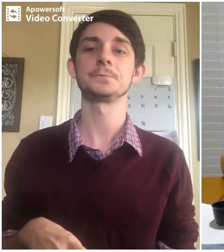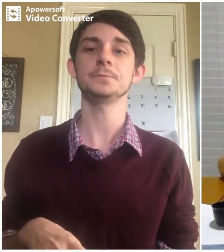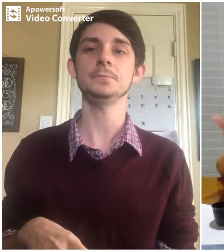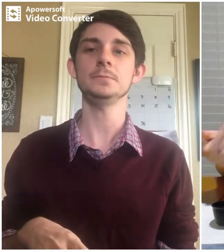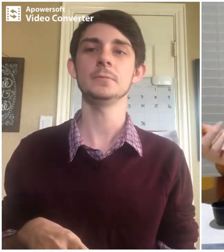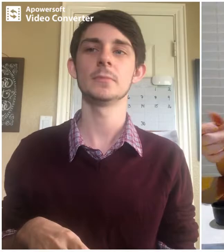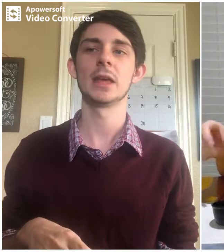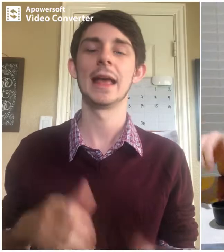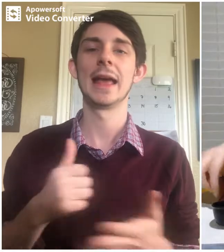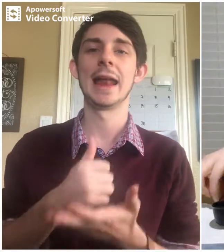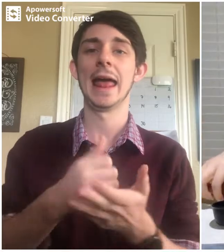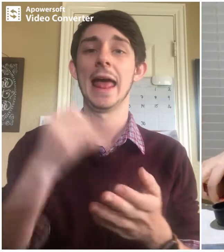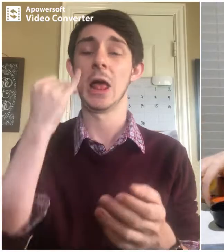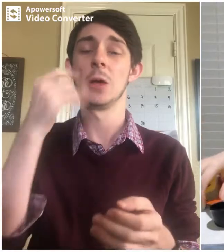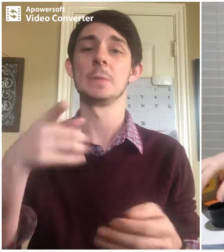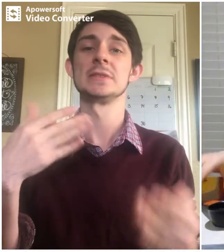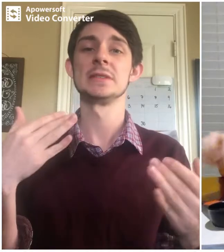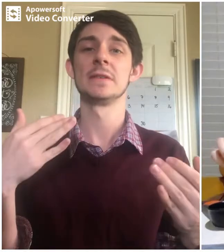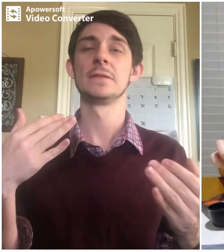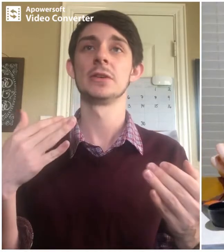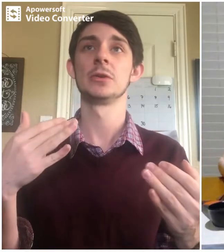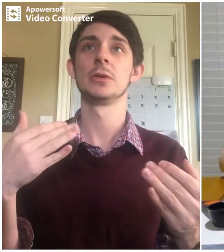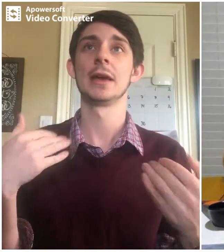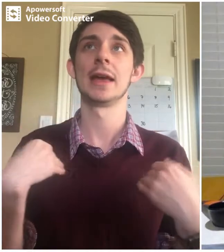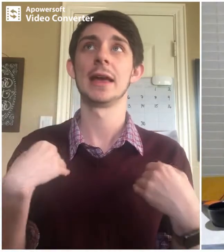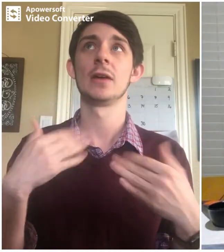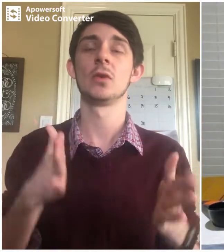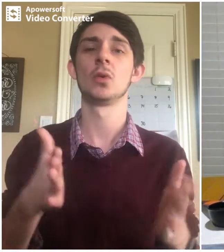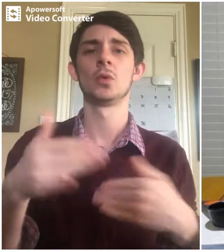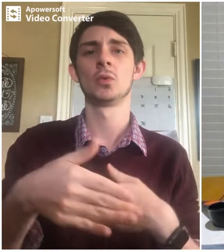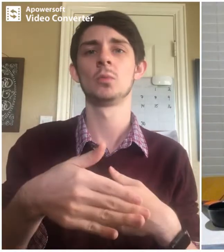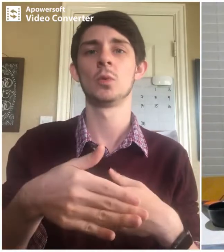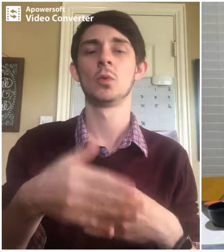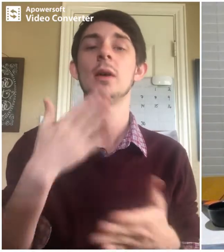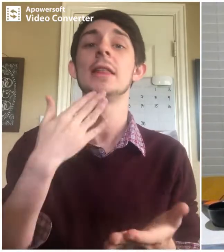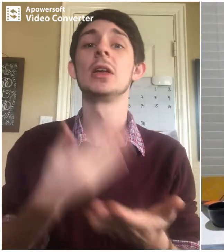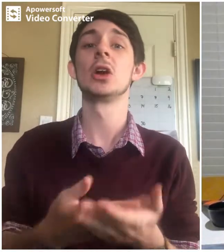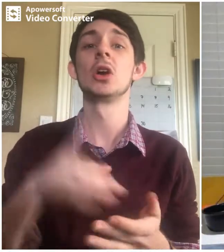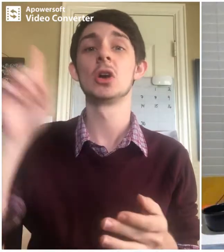you'll be able to see what's going on in the experiment. Let's get started!